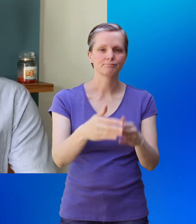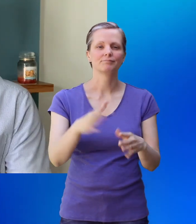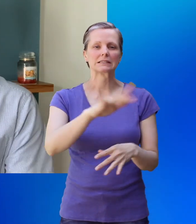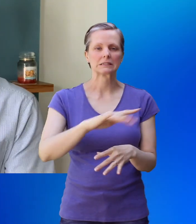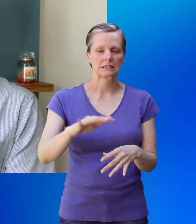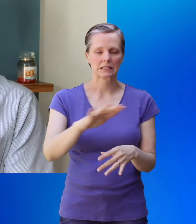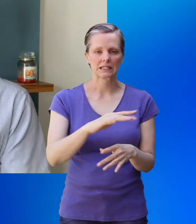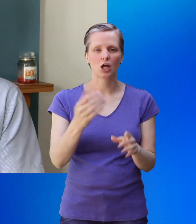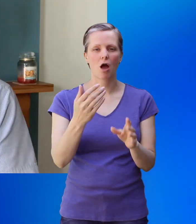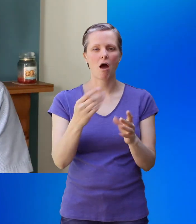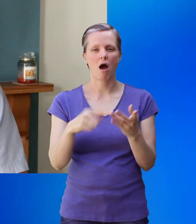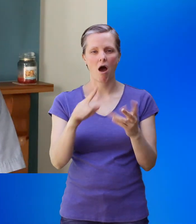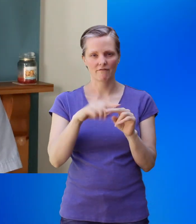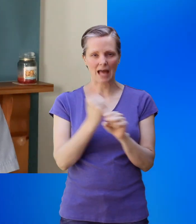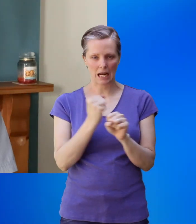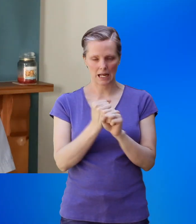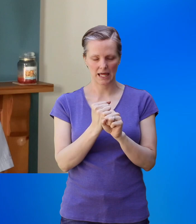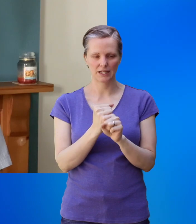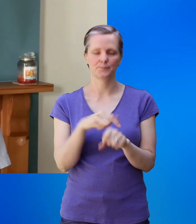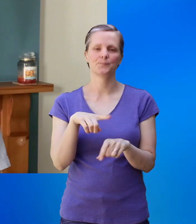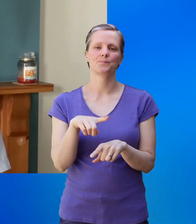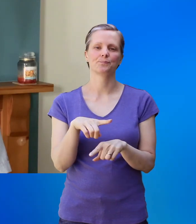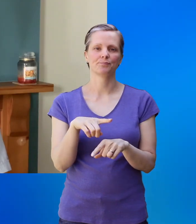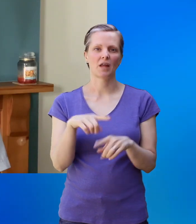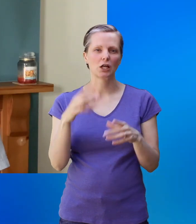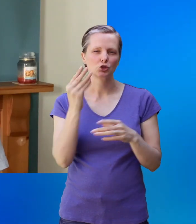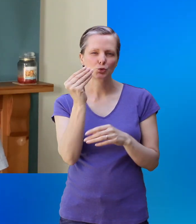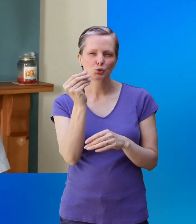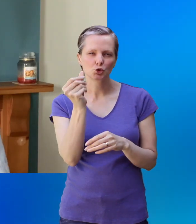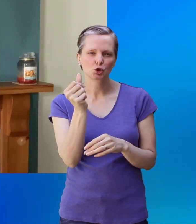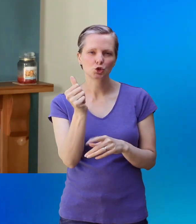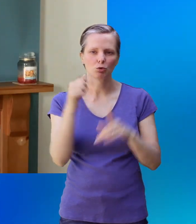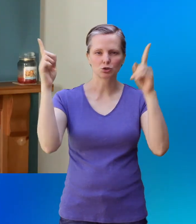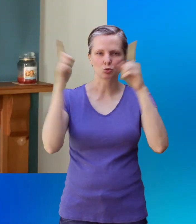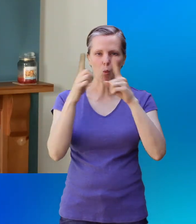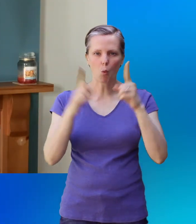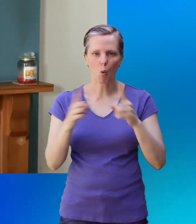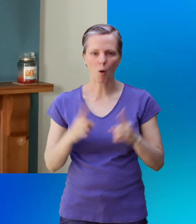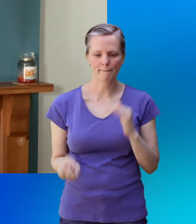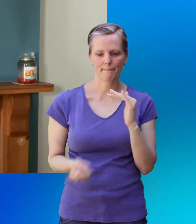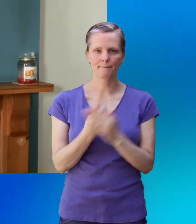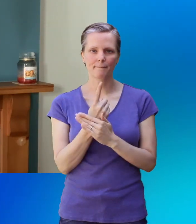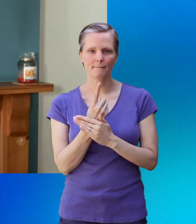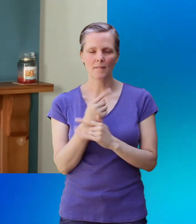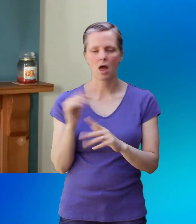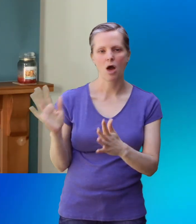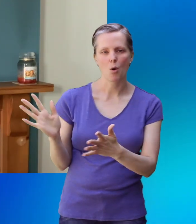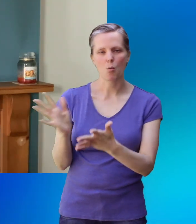know it was not long before a storm began to blow. The wind started light at